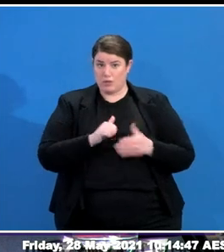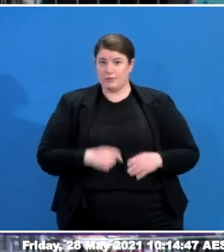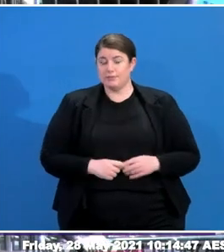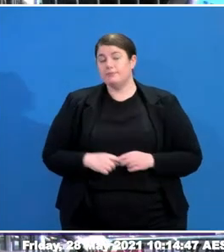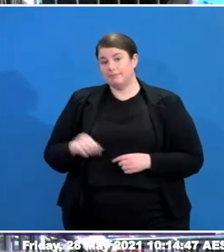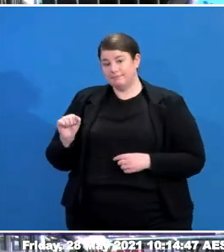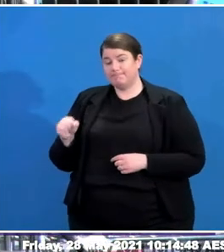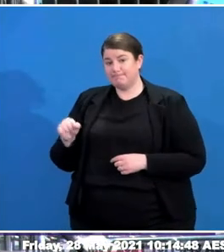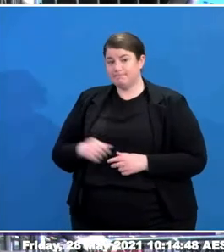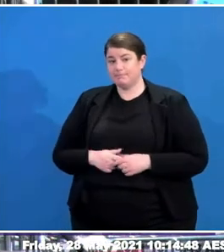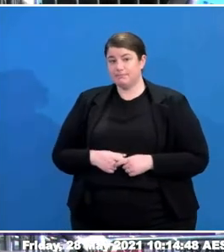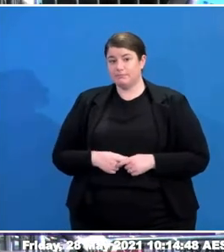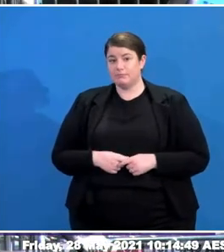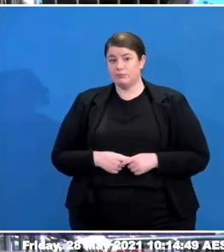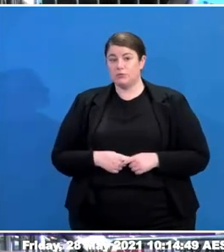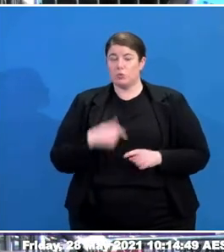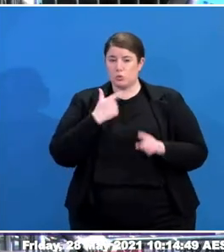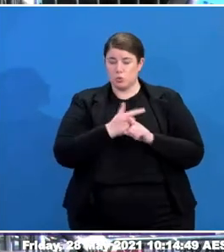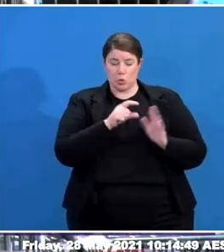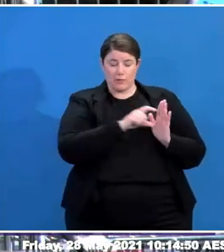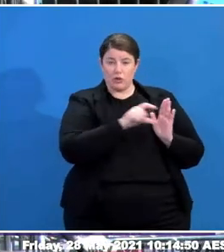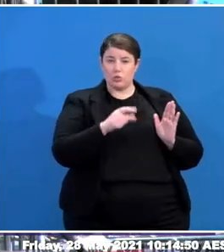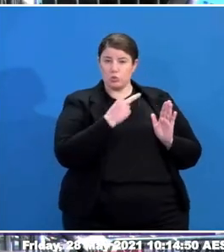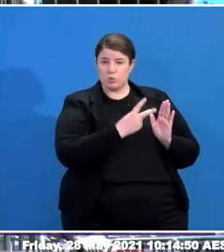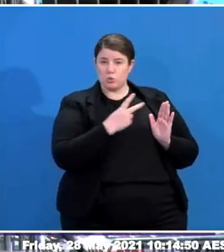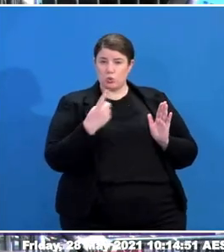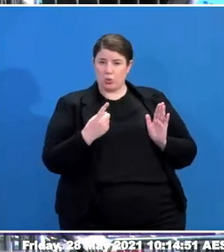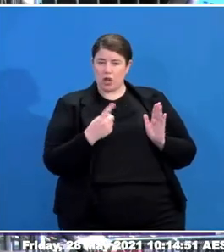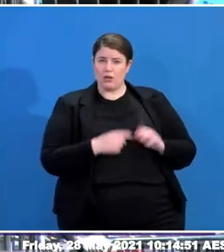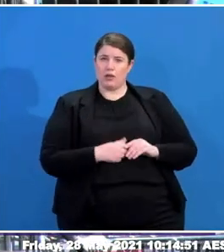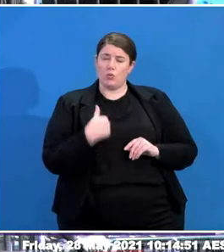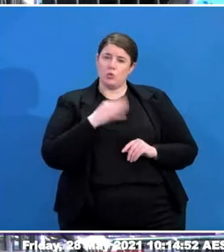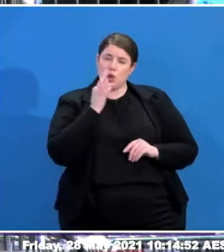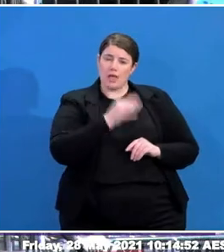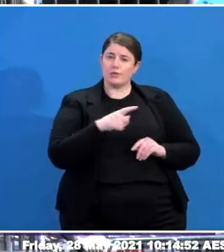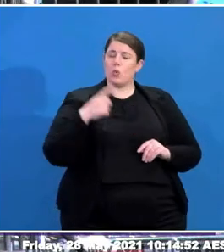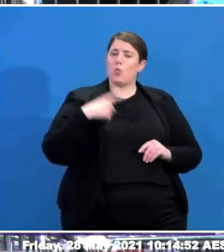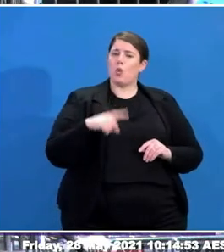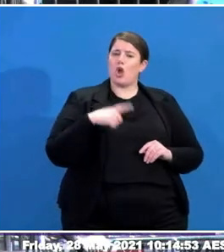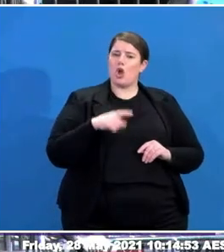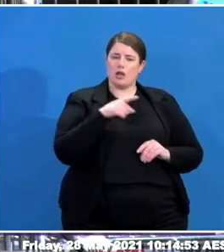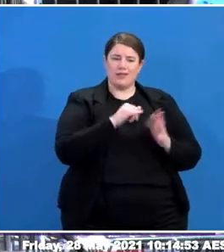While we are on that paragraph, why did Sunnyfield commission